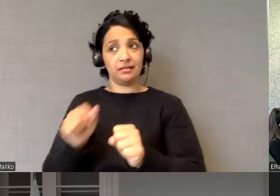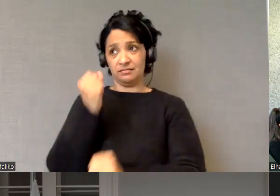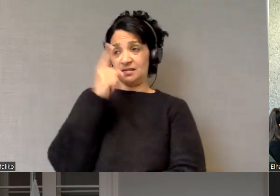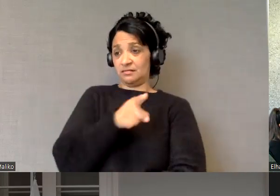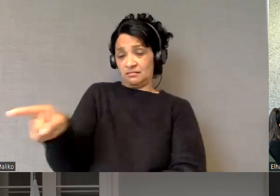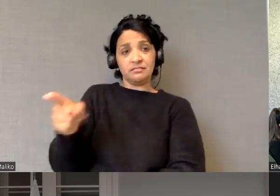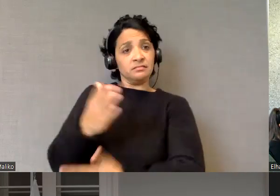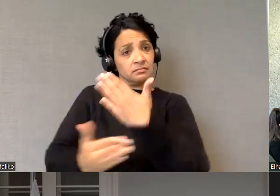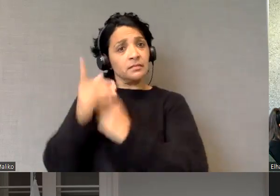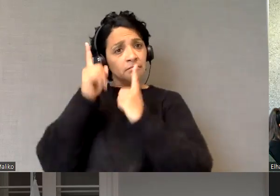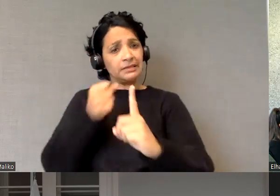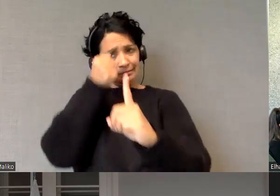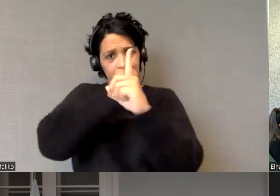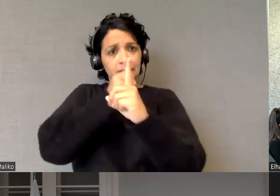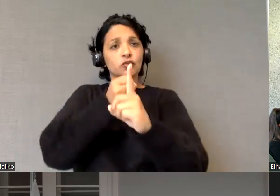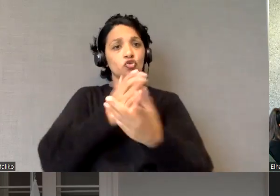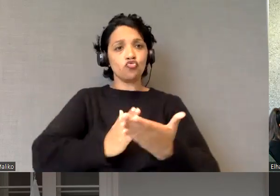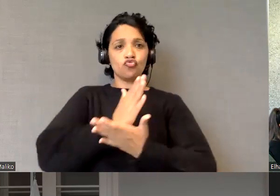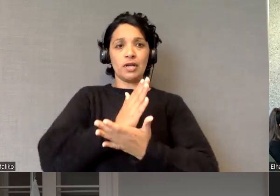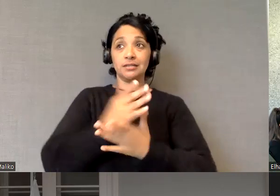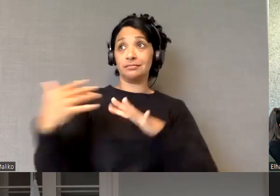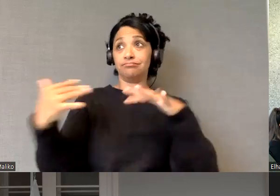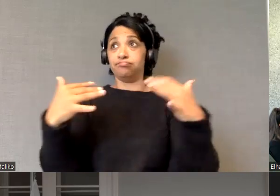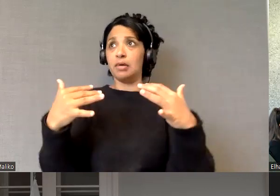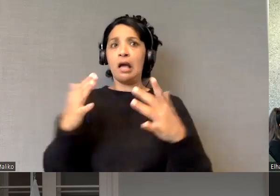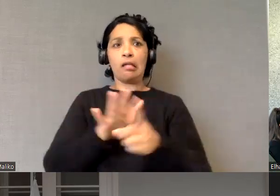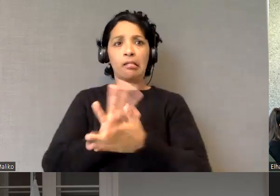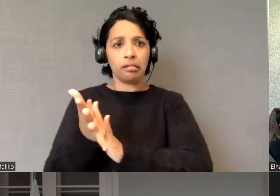better inclusion protection during times of armed conflict.